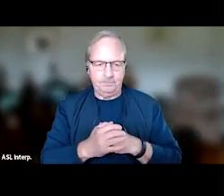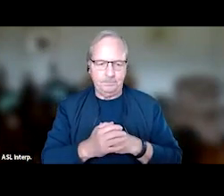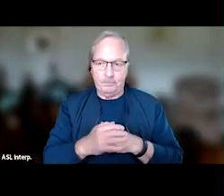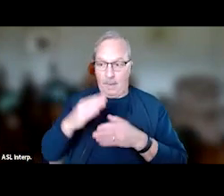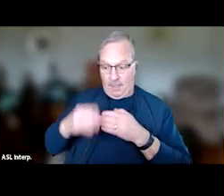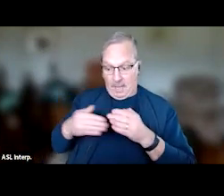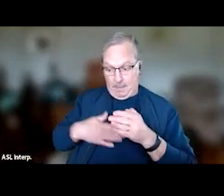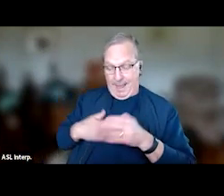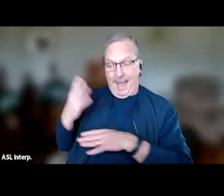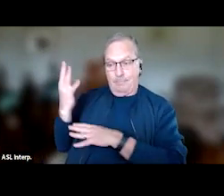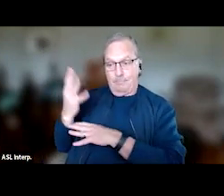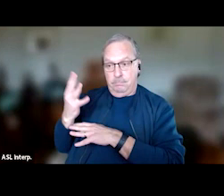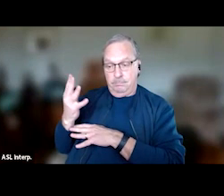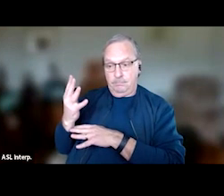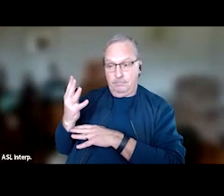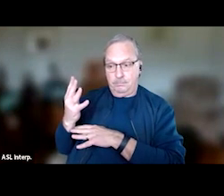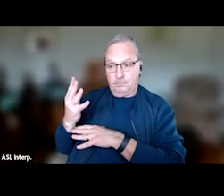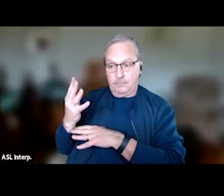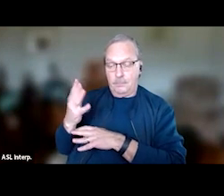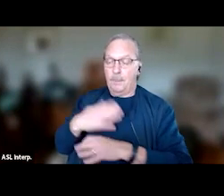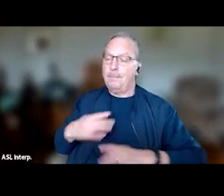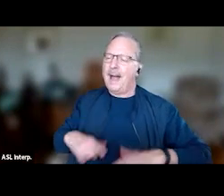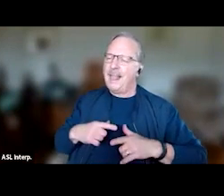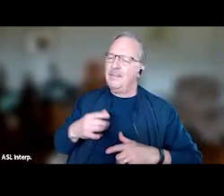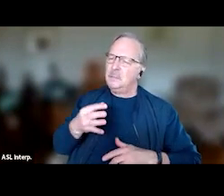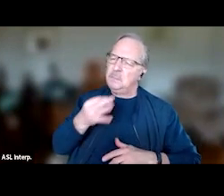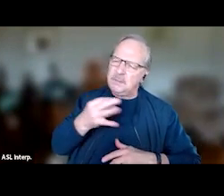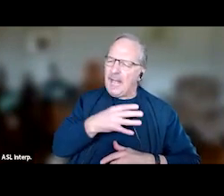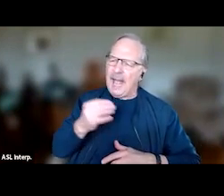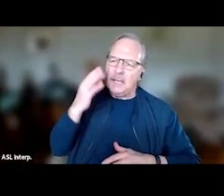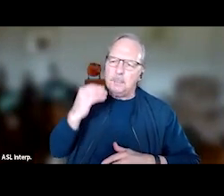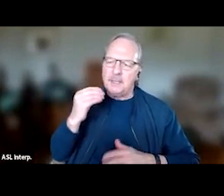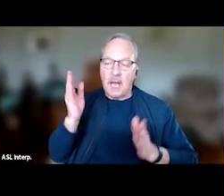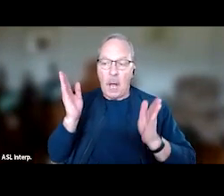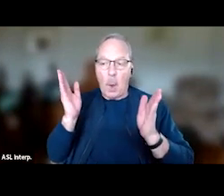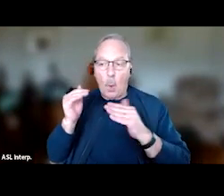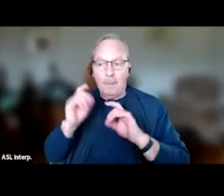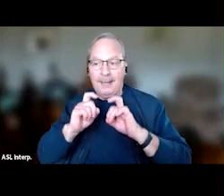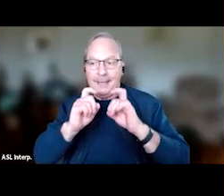through my living expertise and experience, I hope to give you, the audience,